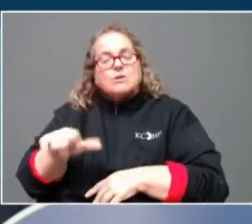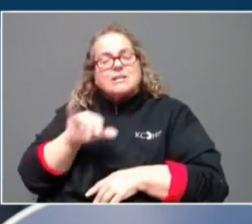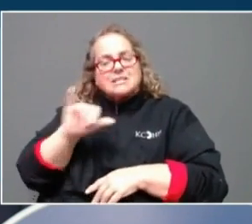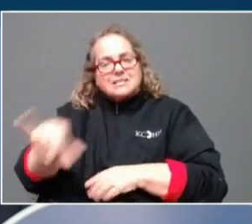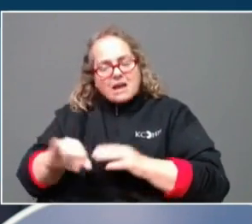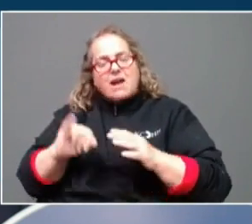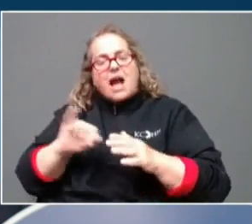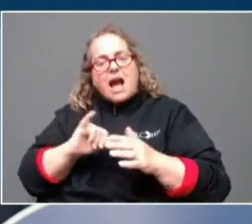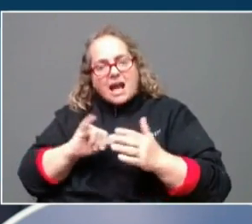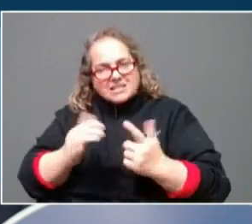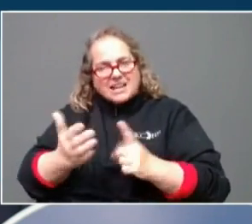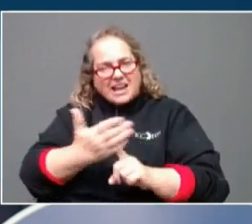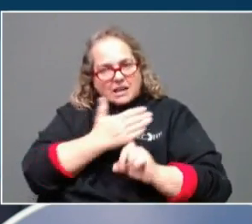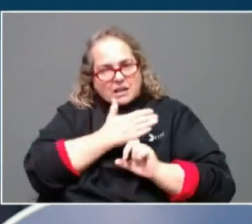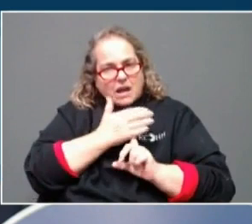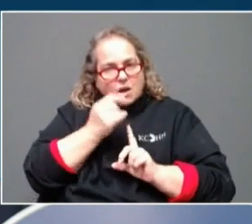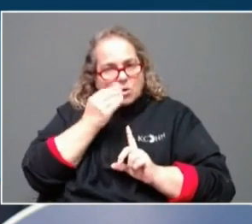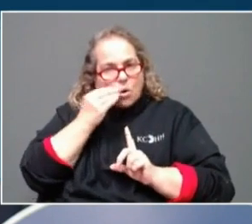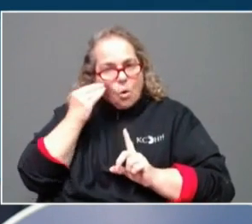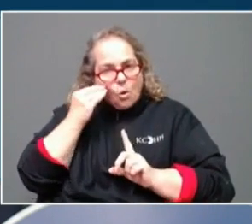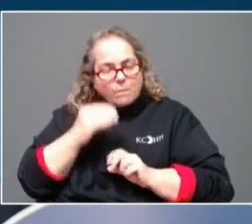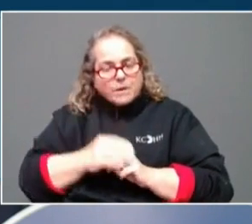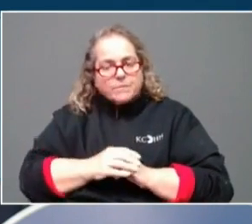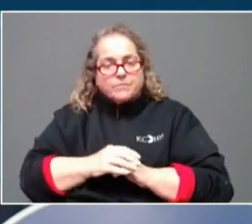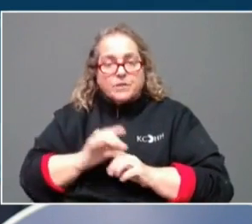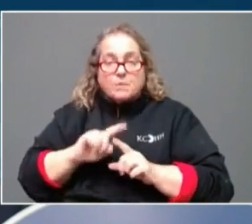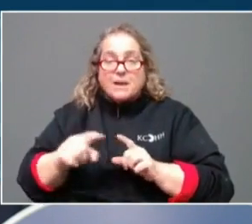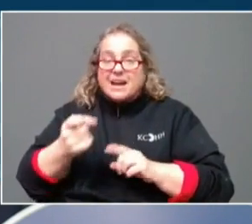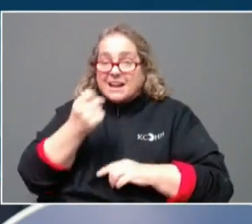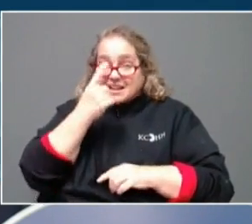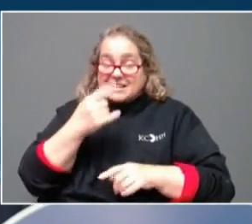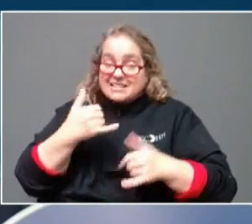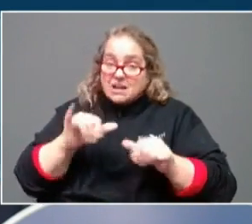Additionally though there are still a lot of tests reported through the